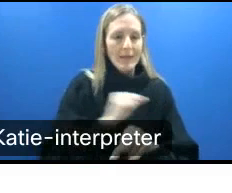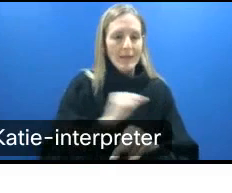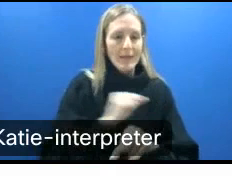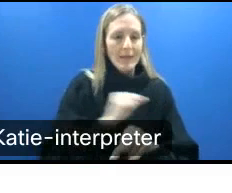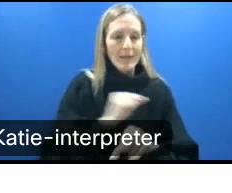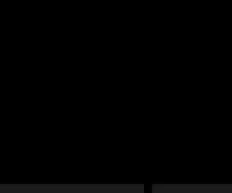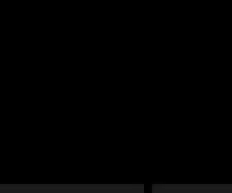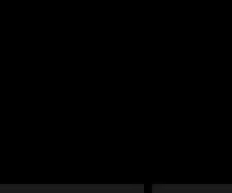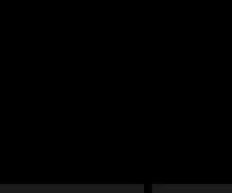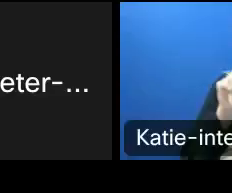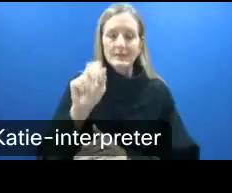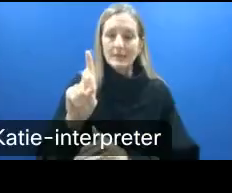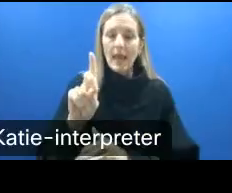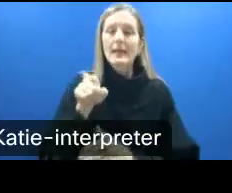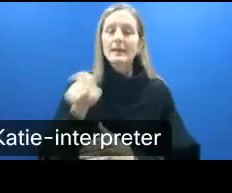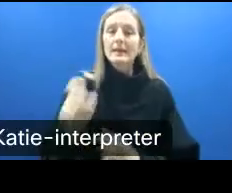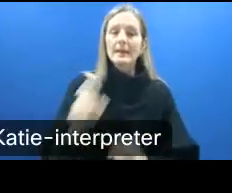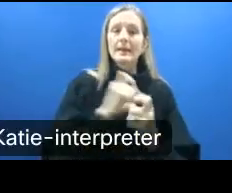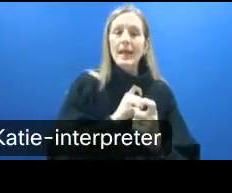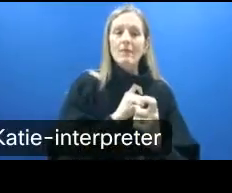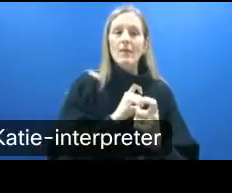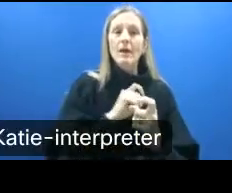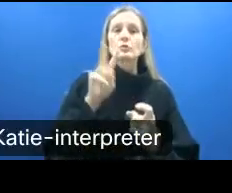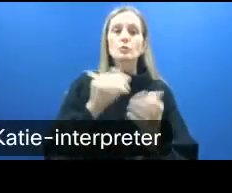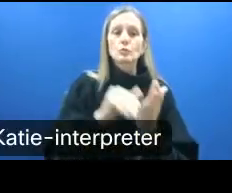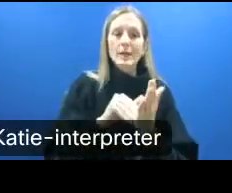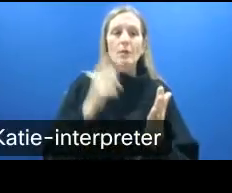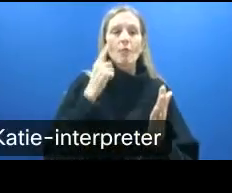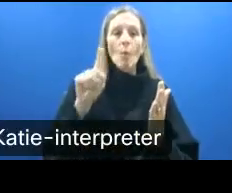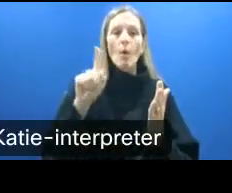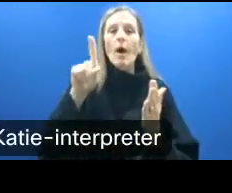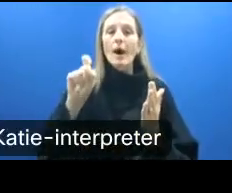For new furniture in patient, eating areas 110,000 for of grey.